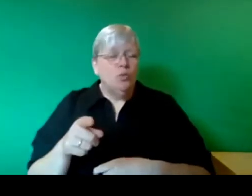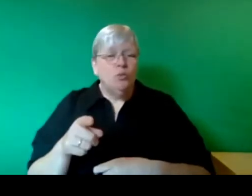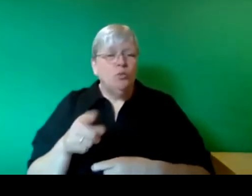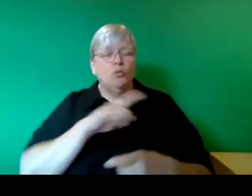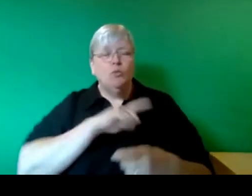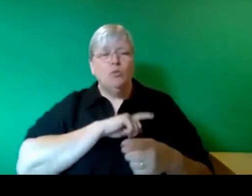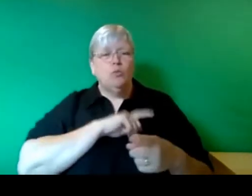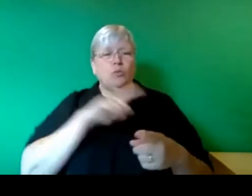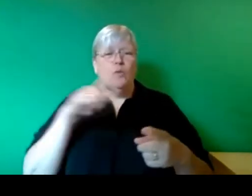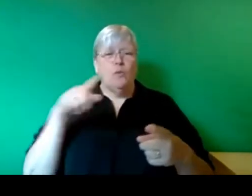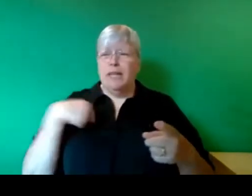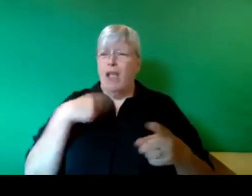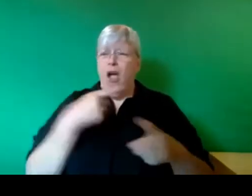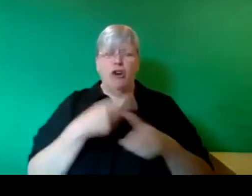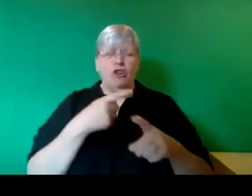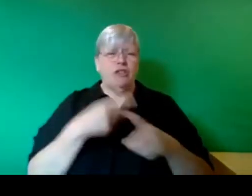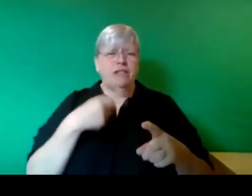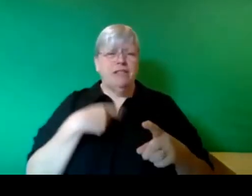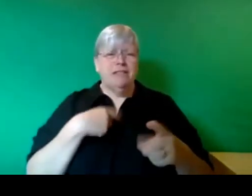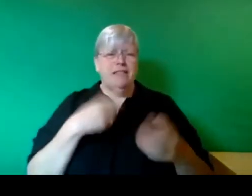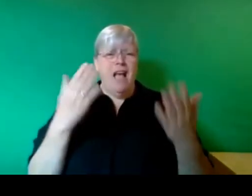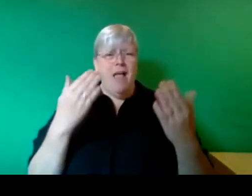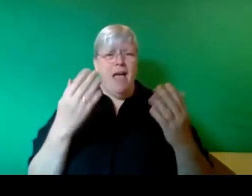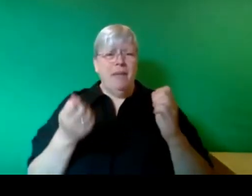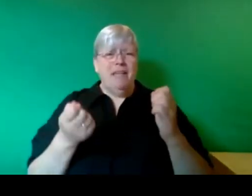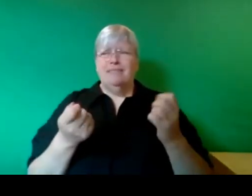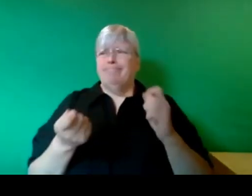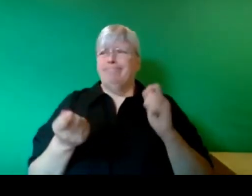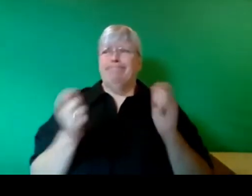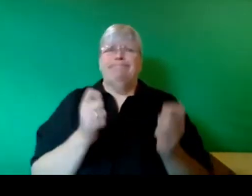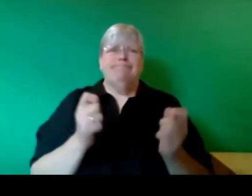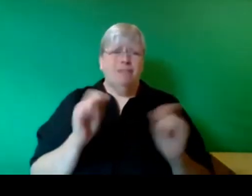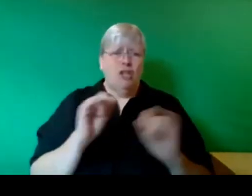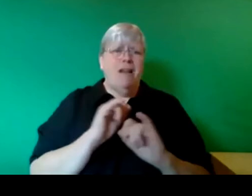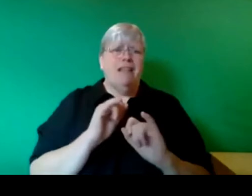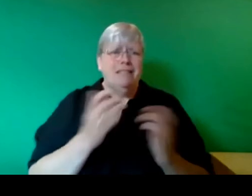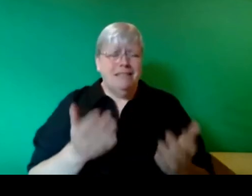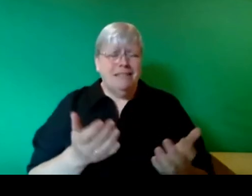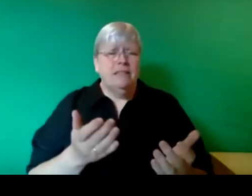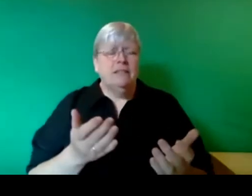nature crisis we're facing. Let's just say the commitments on the table from our world leaders